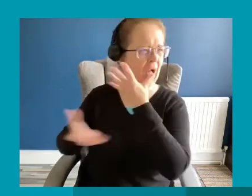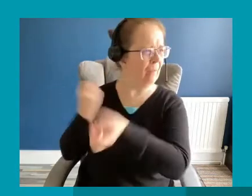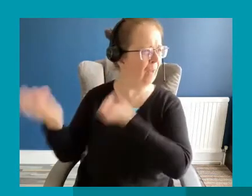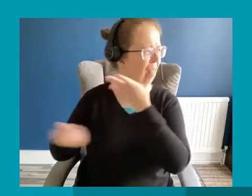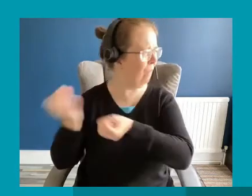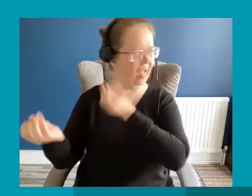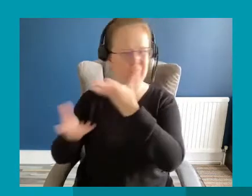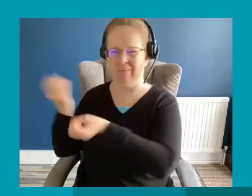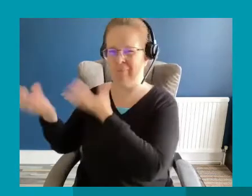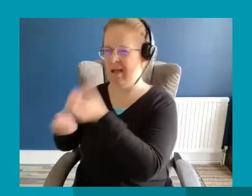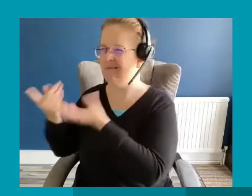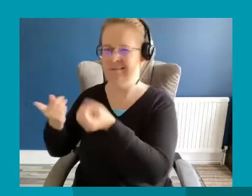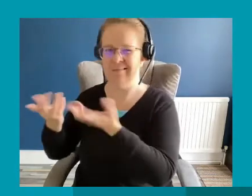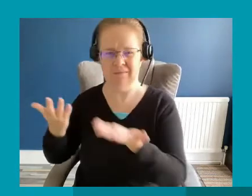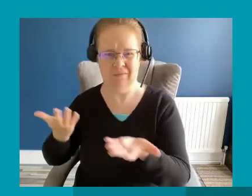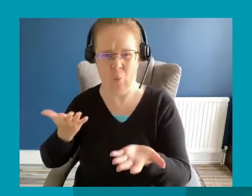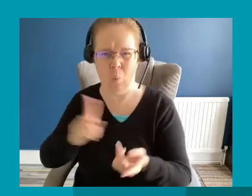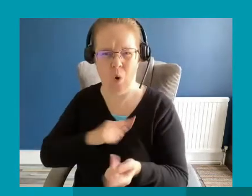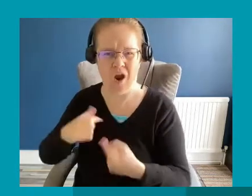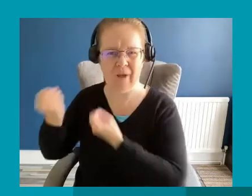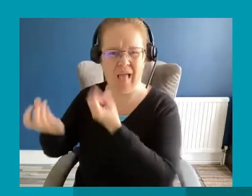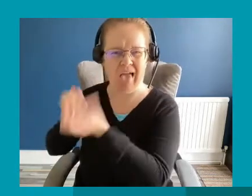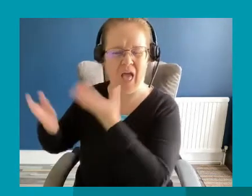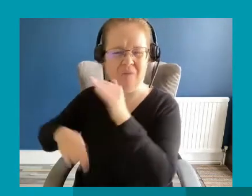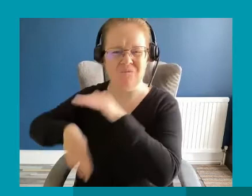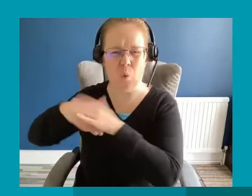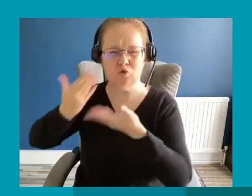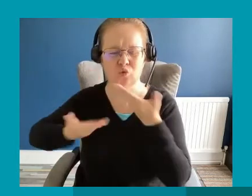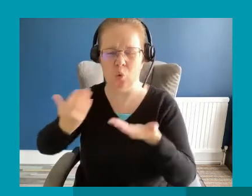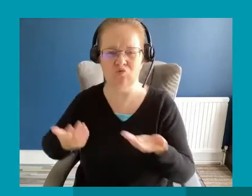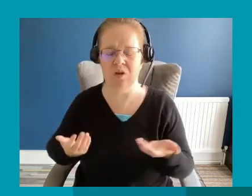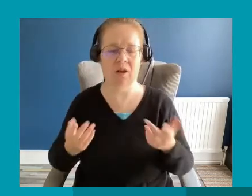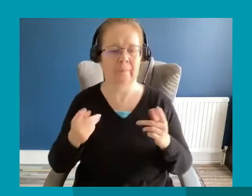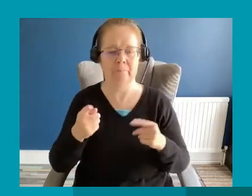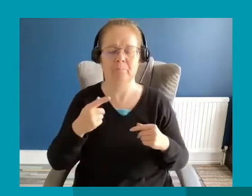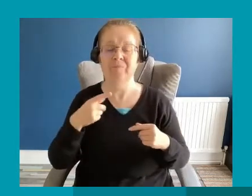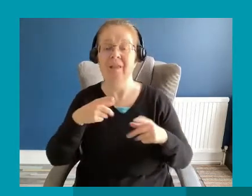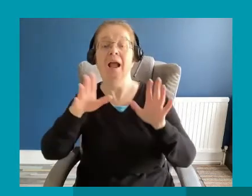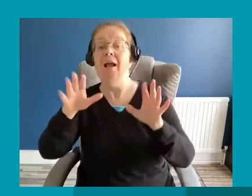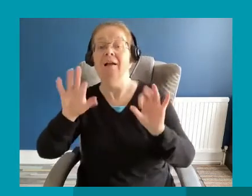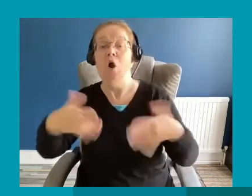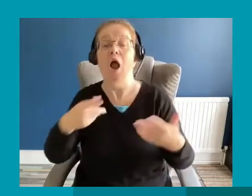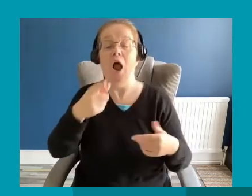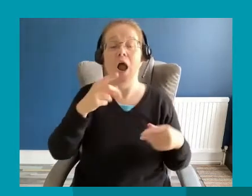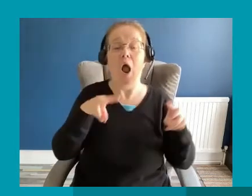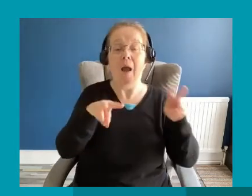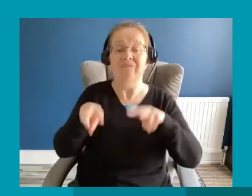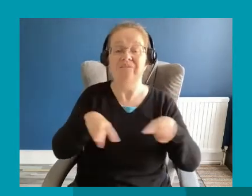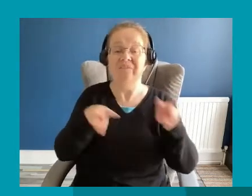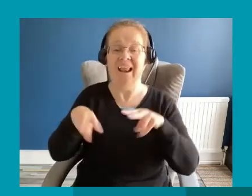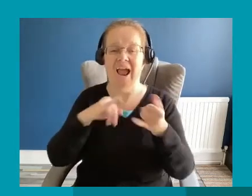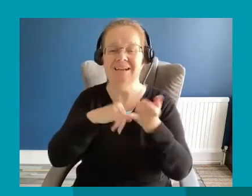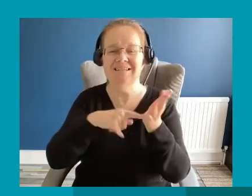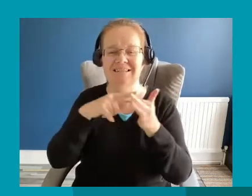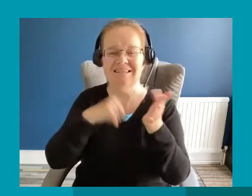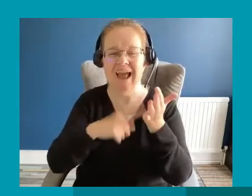If you haven't already watched this fabulous, fabulous video by the wonderful Stella Young, it's a Seminal Ted talk on disability language,